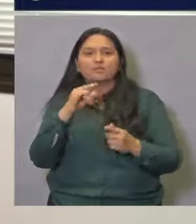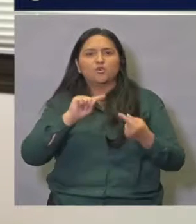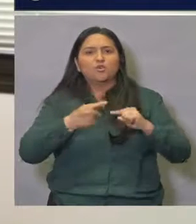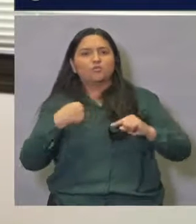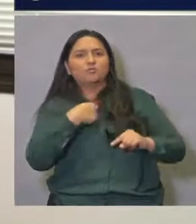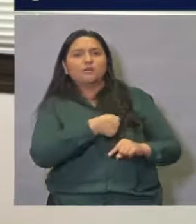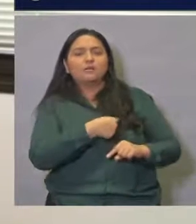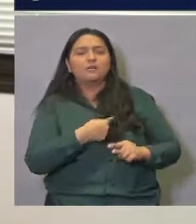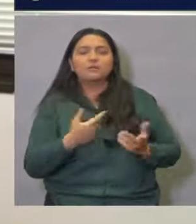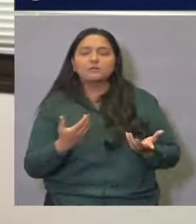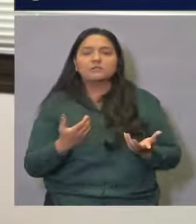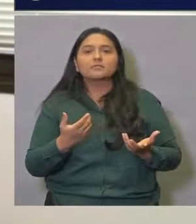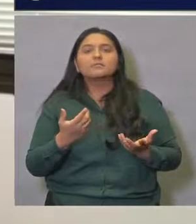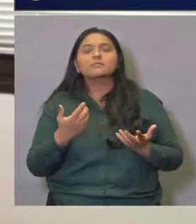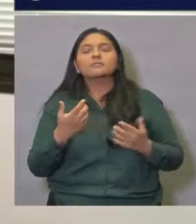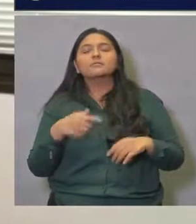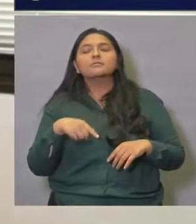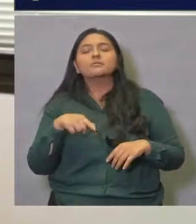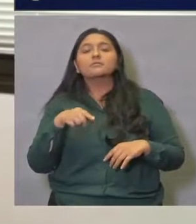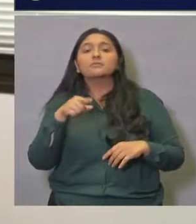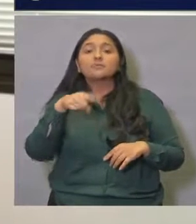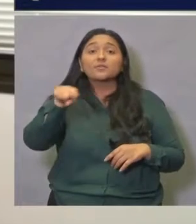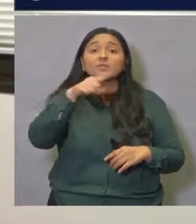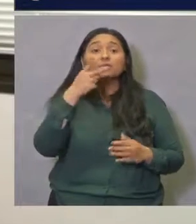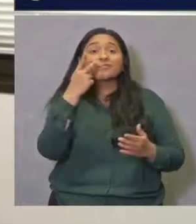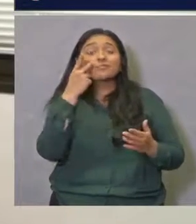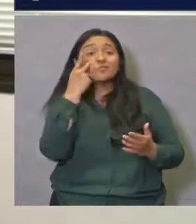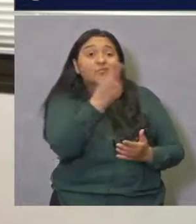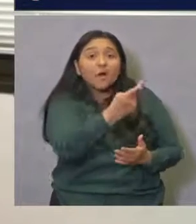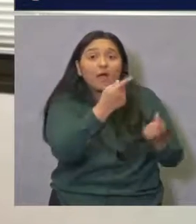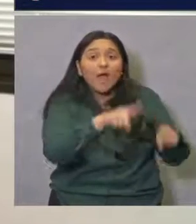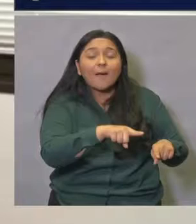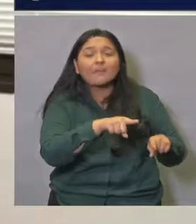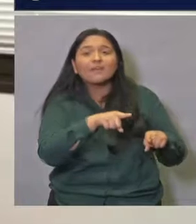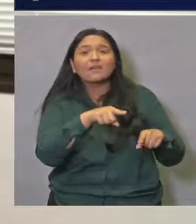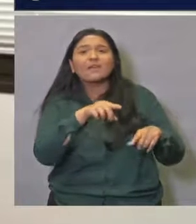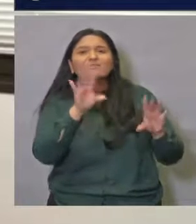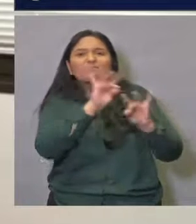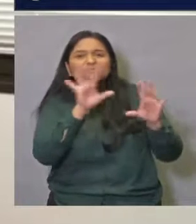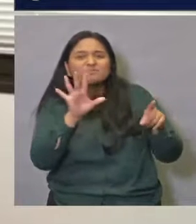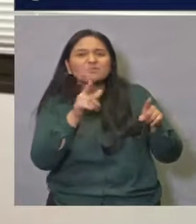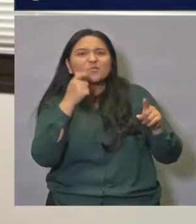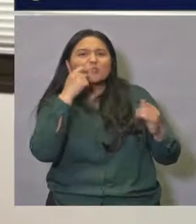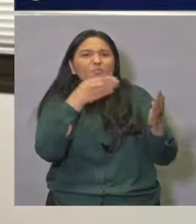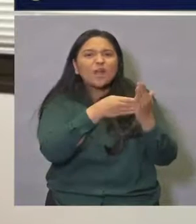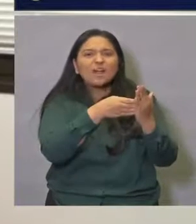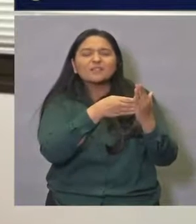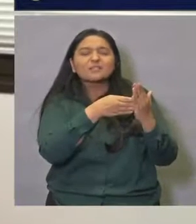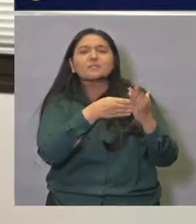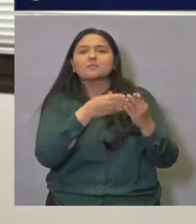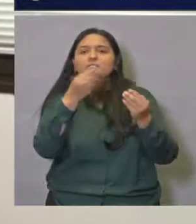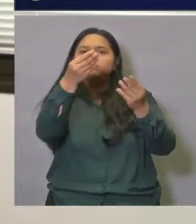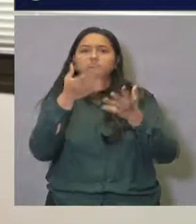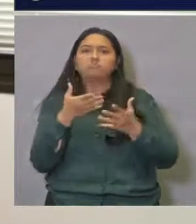PARTICULAR ESTÁN ENFRENTANDO EN ESTE MOMENTO, ESTO ES ALGO INACEPTABLE, NOS DUELE A TODO